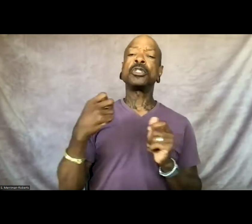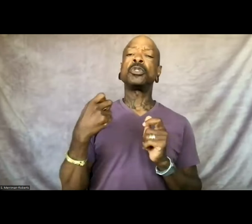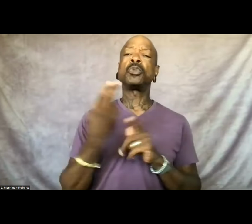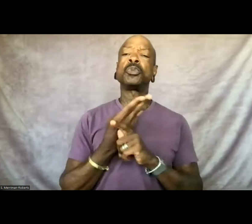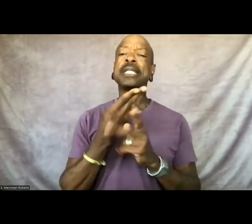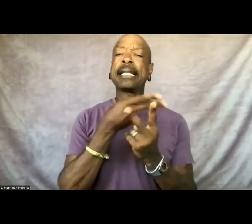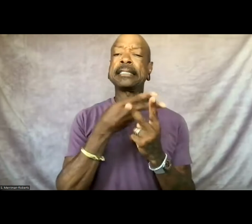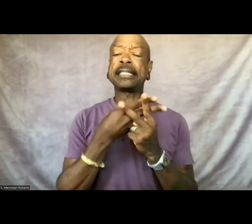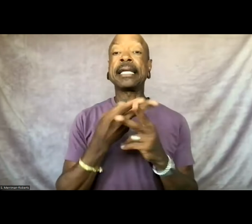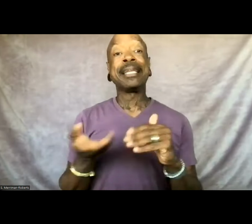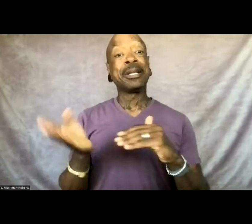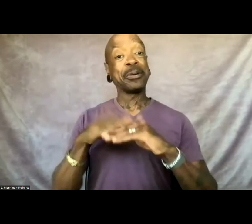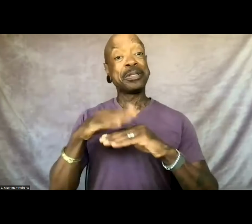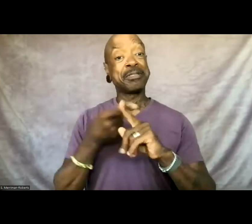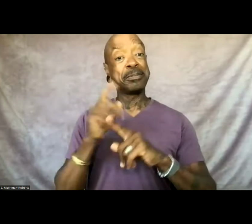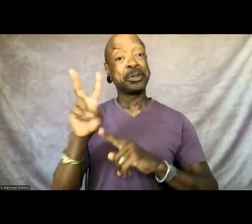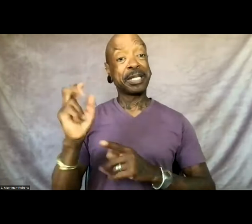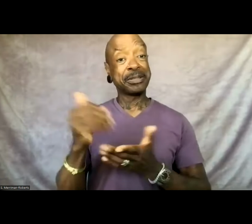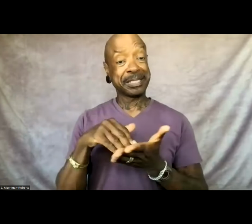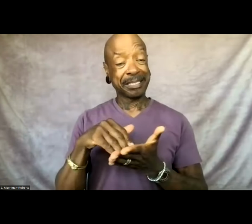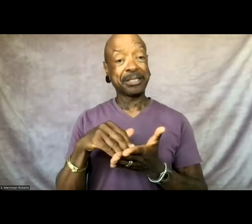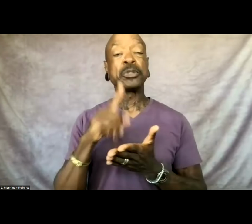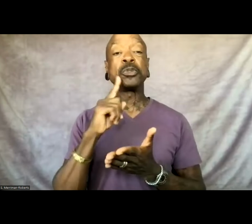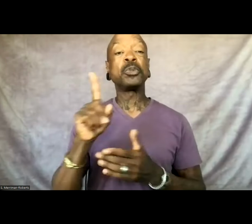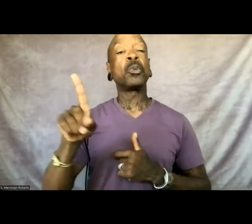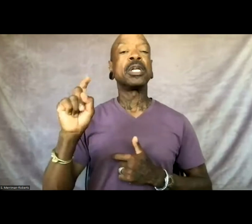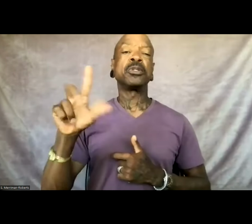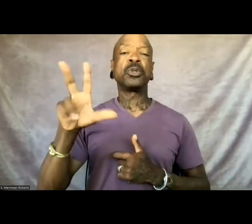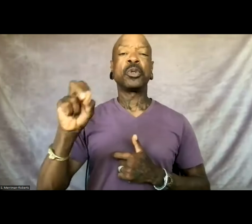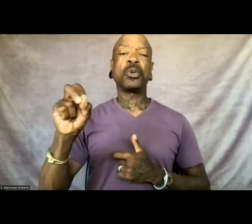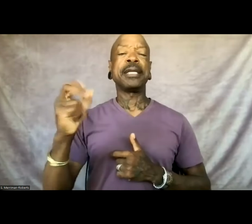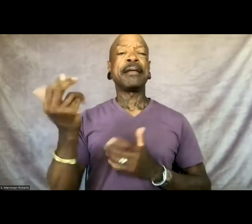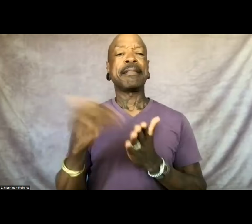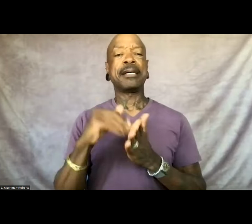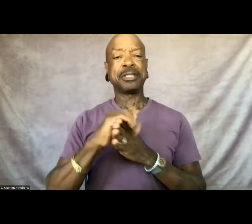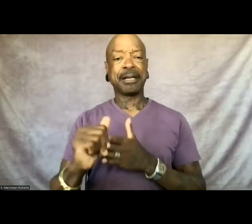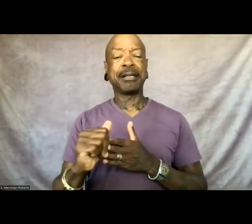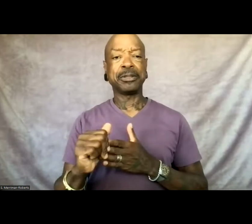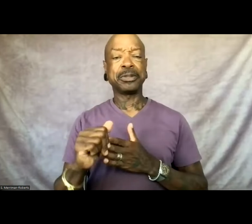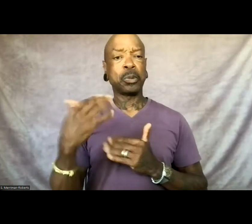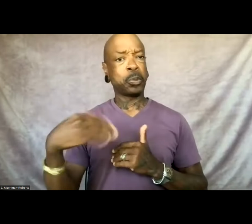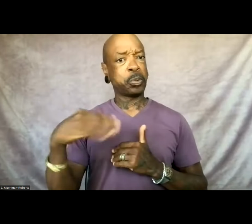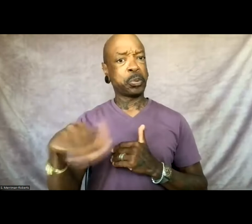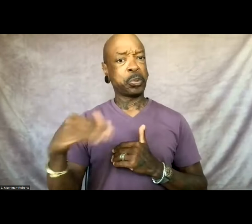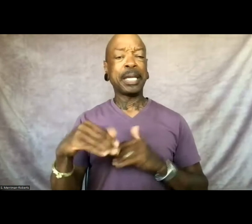picture in the chat. But something like this. Great